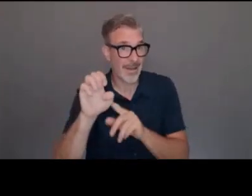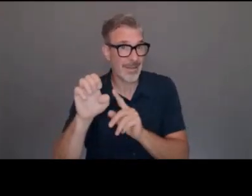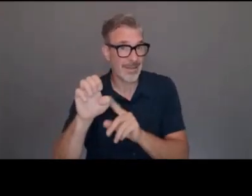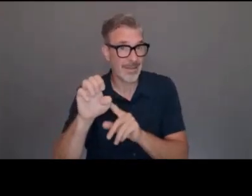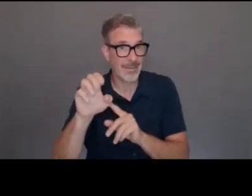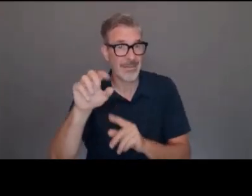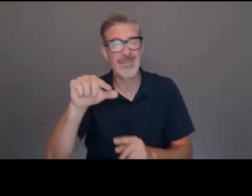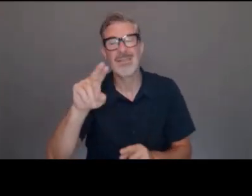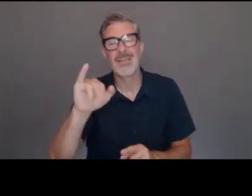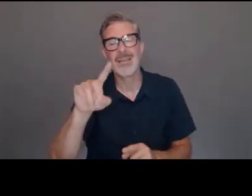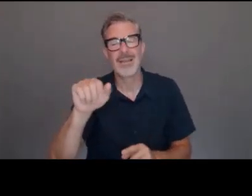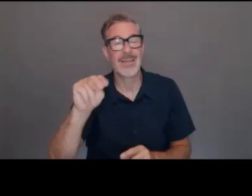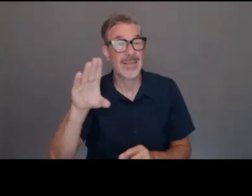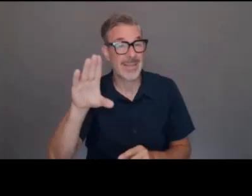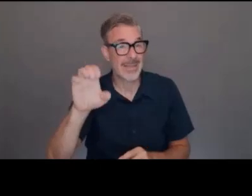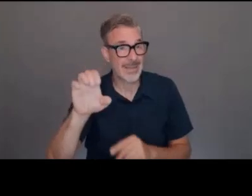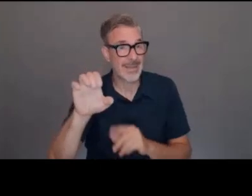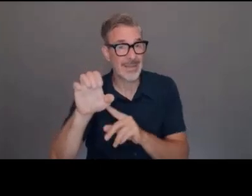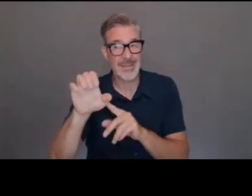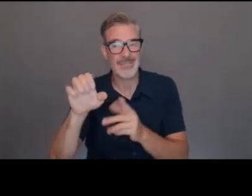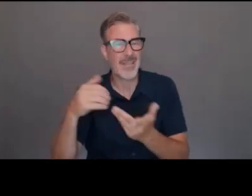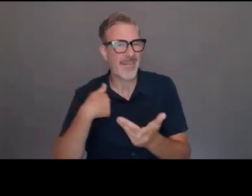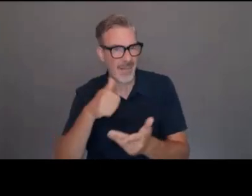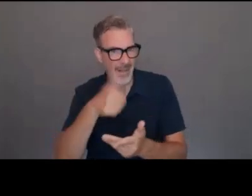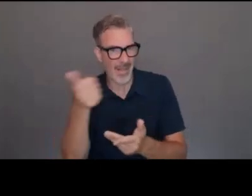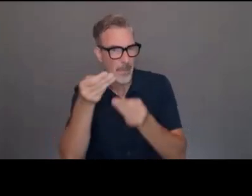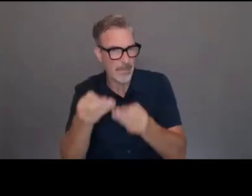specifics around support materials for funding opportunities.